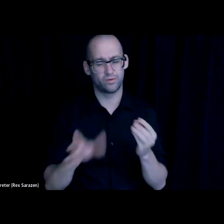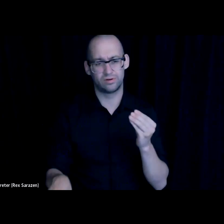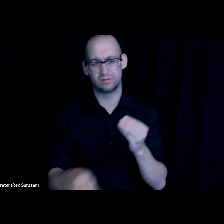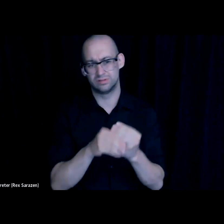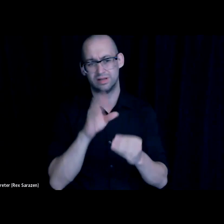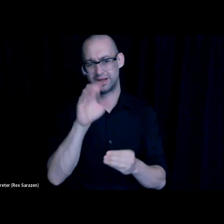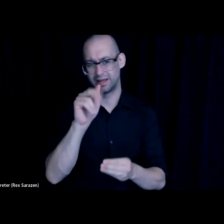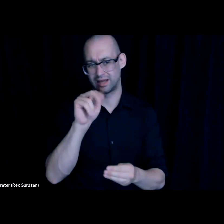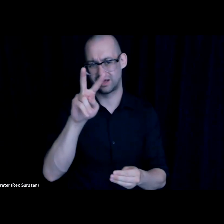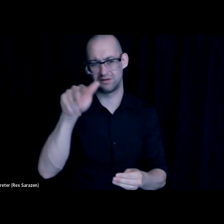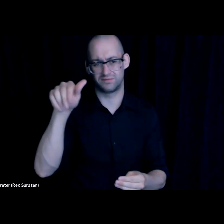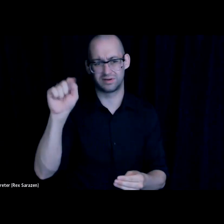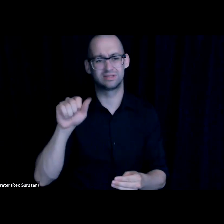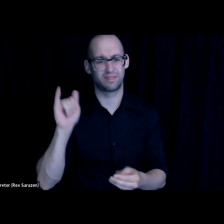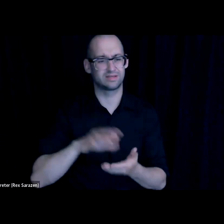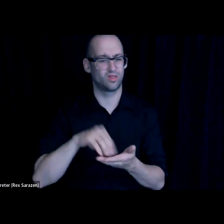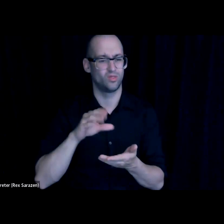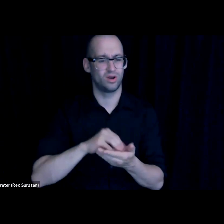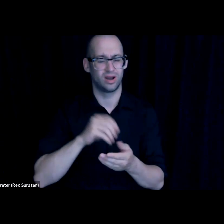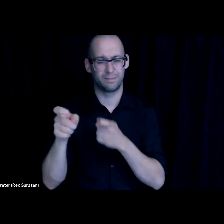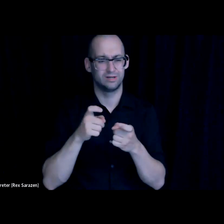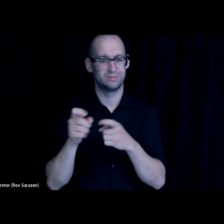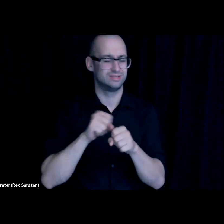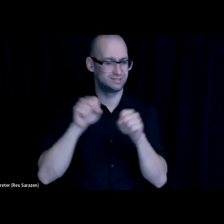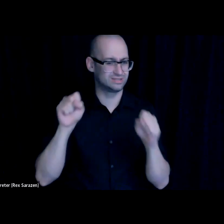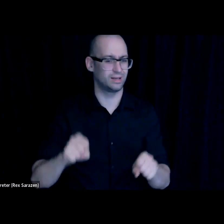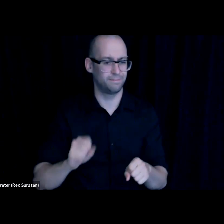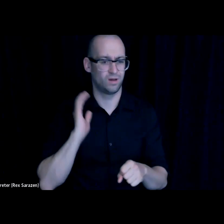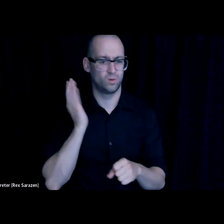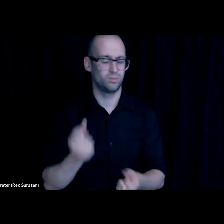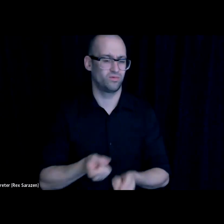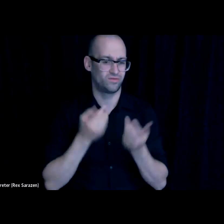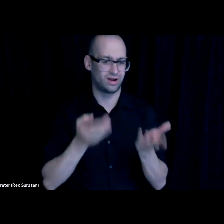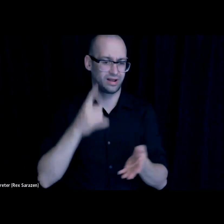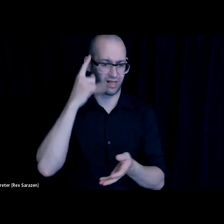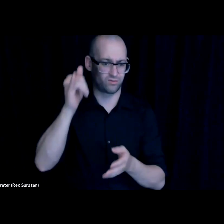It's a learning management system so we have provided a California Distance Learning cooperative,